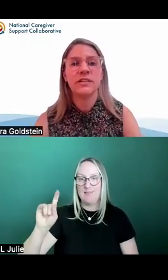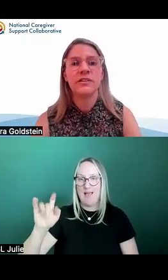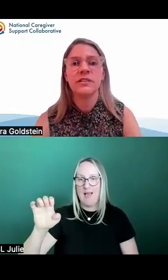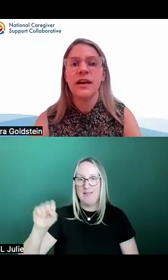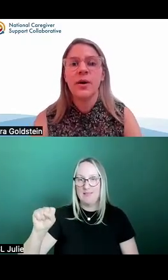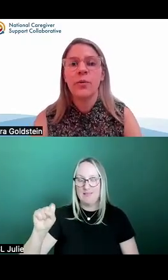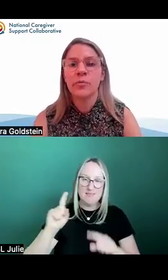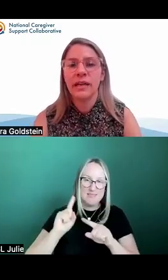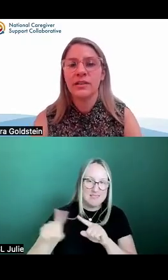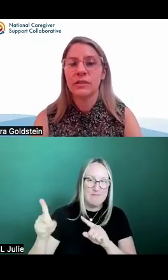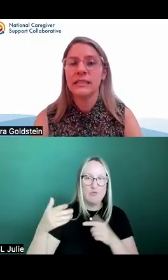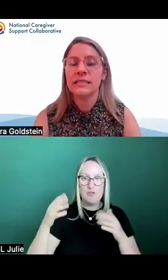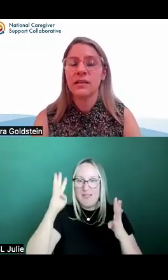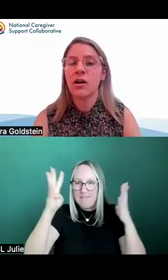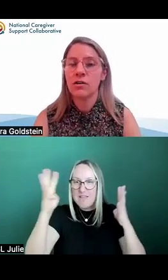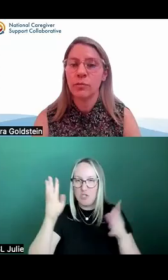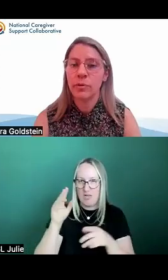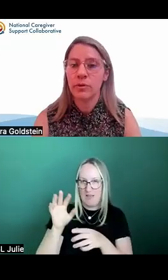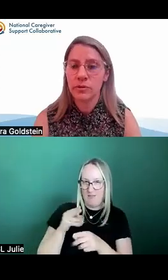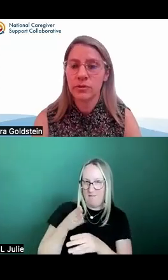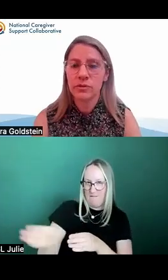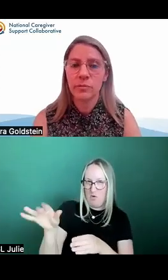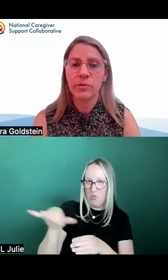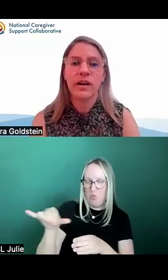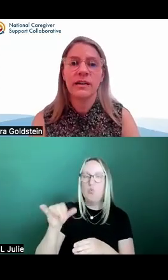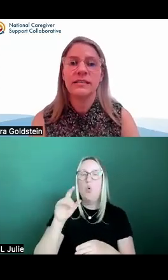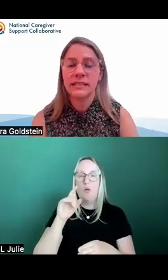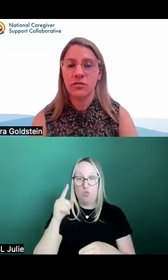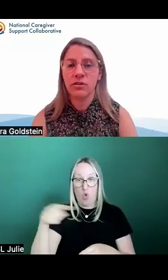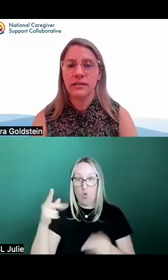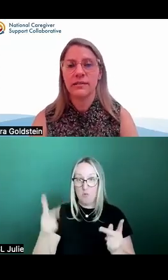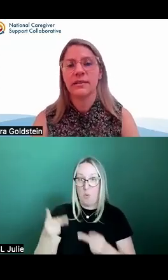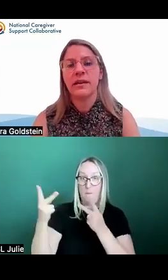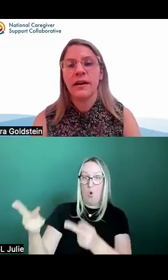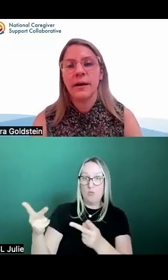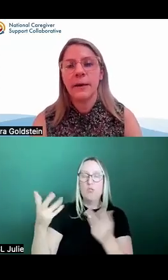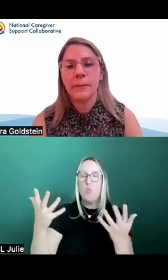field. We're planning to release a call for proposals to provide seed grants